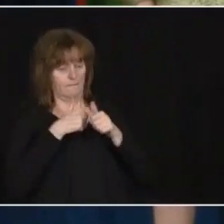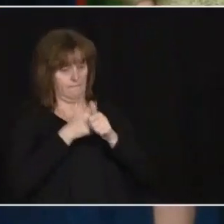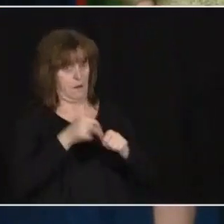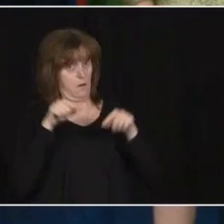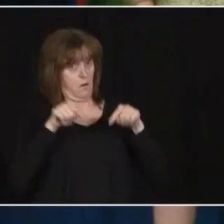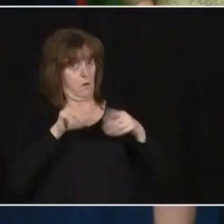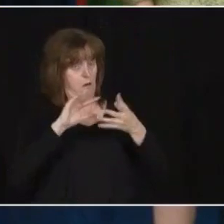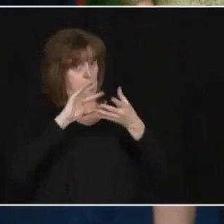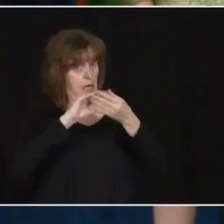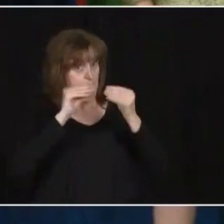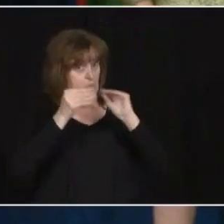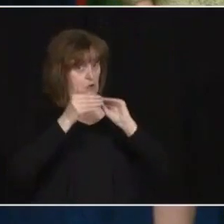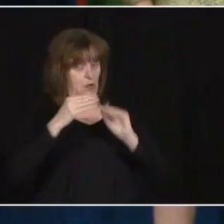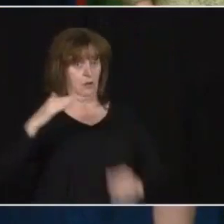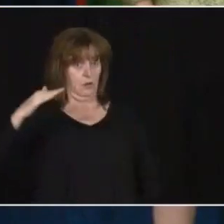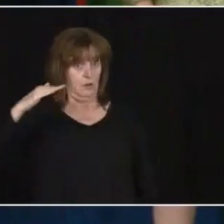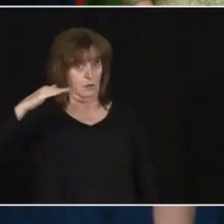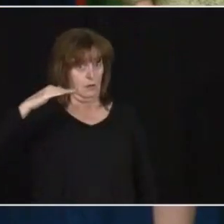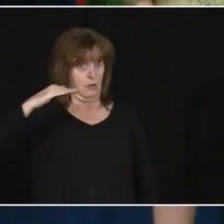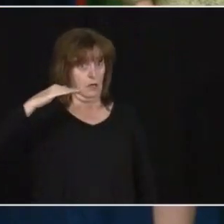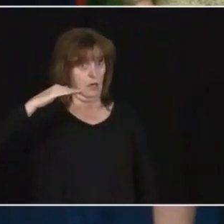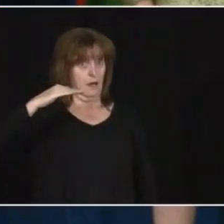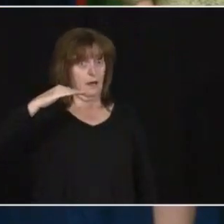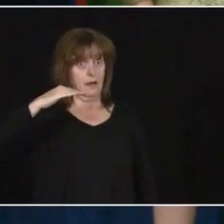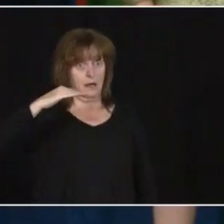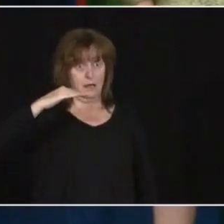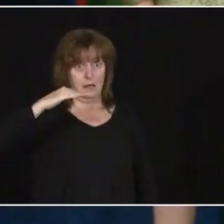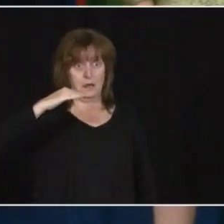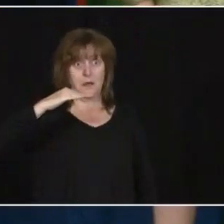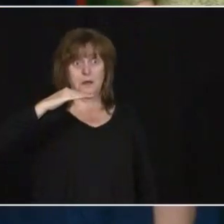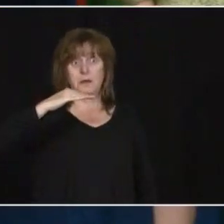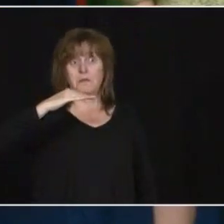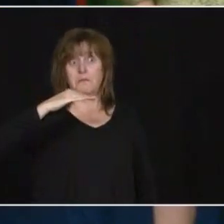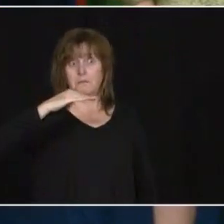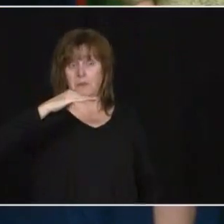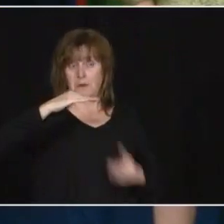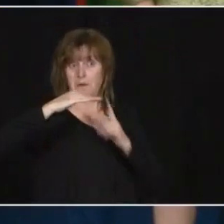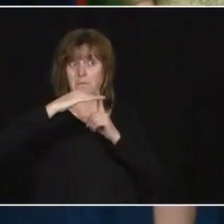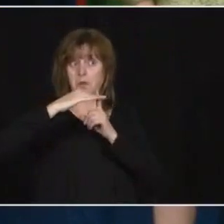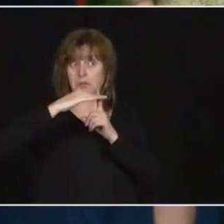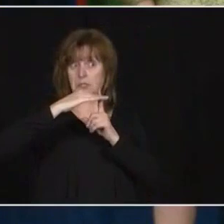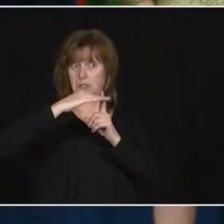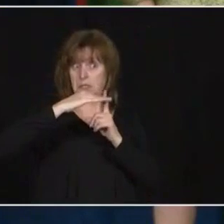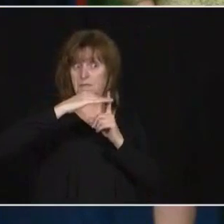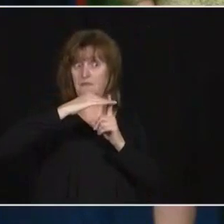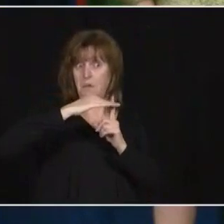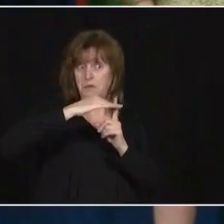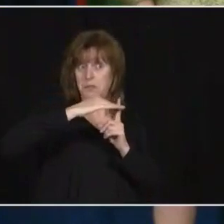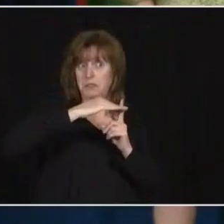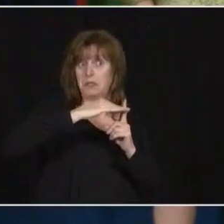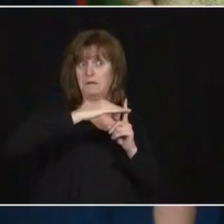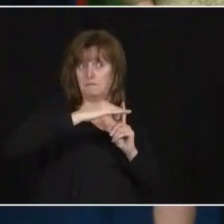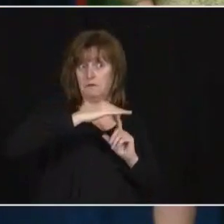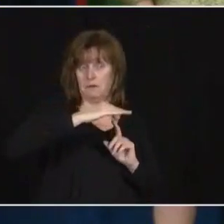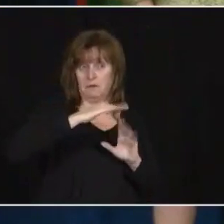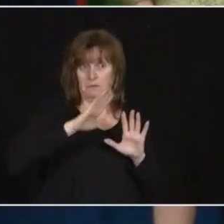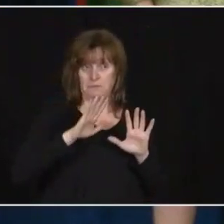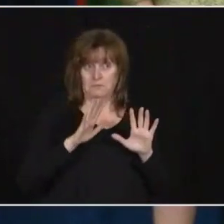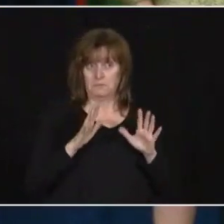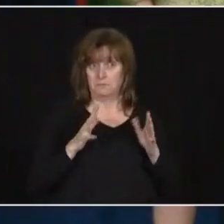direction? We have, and it's all based on the numbers. That's what it comes down to.